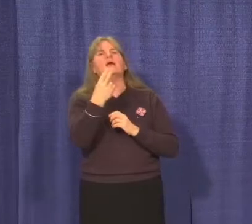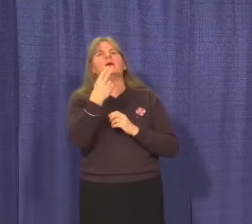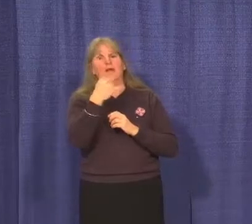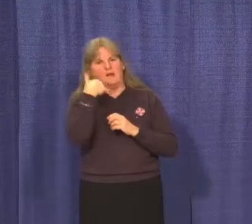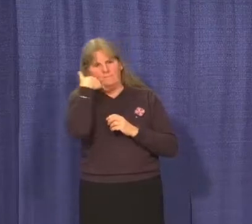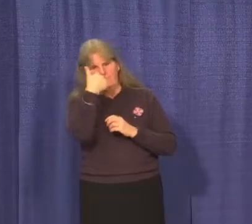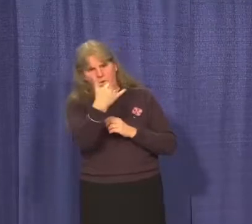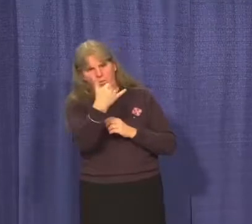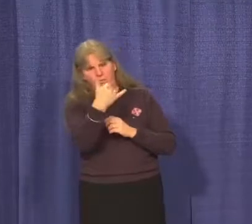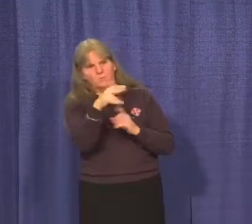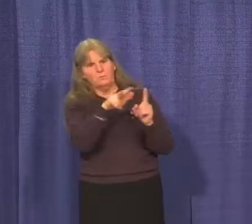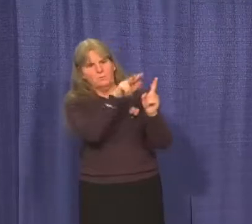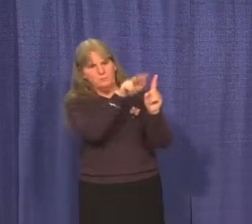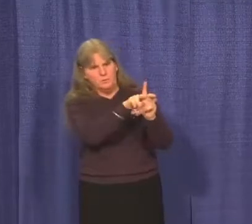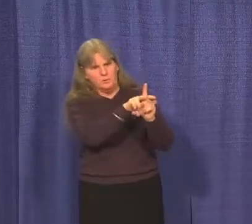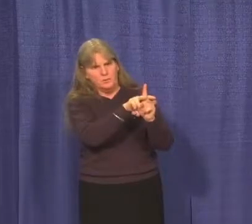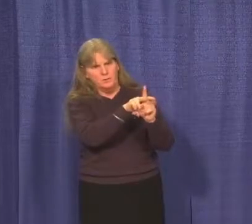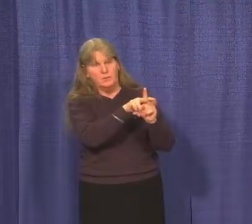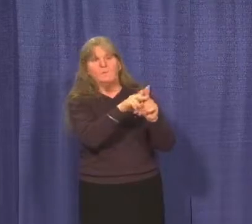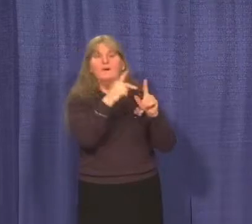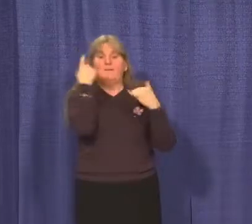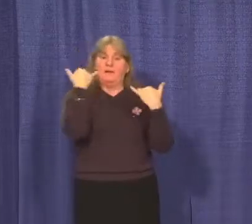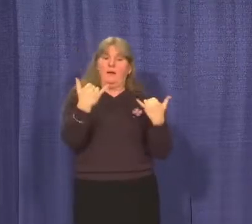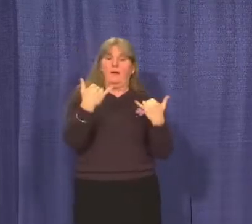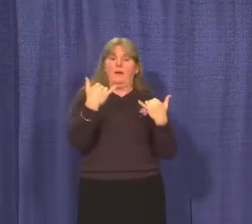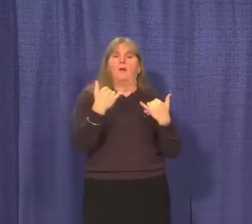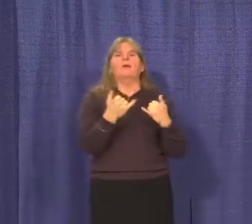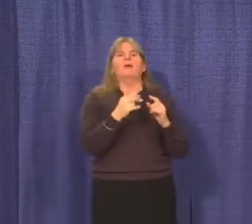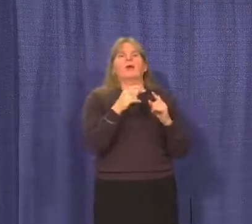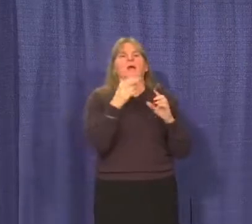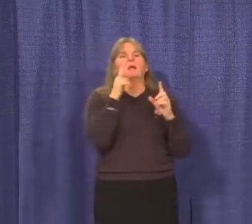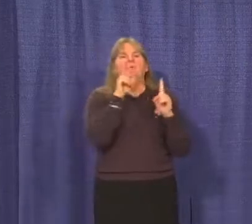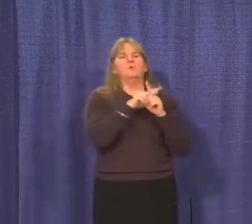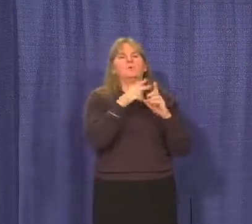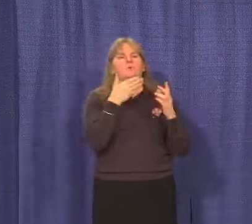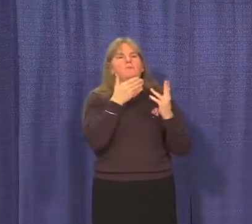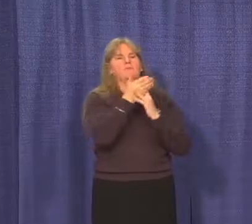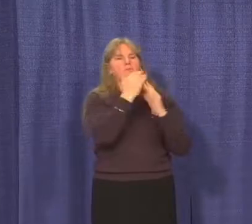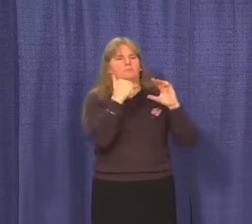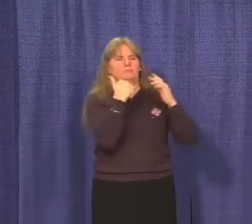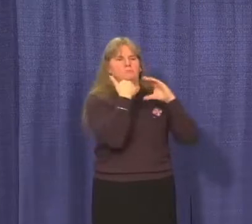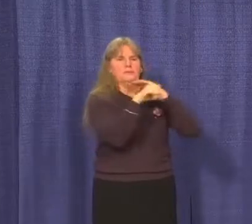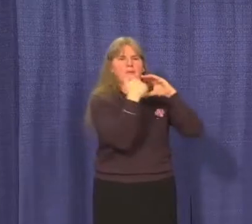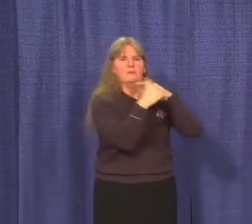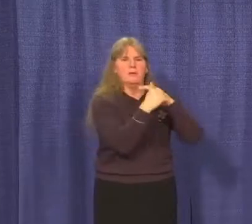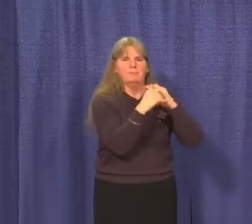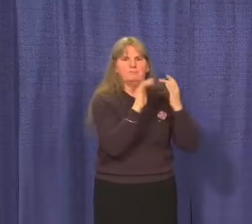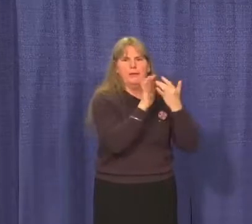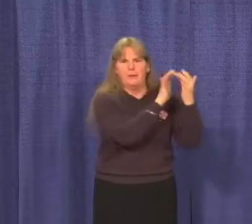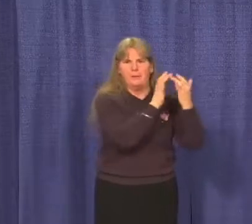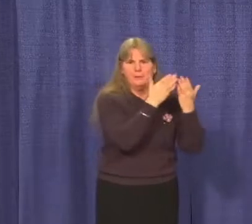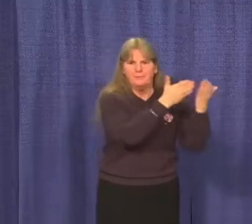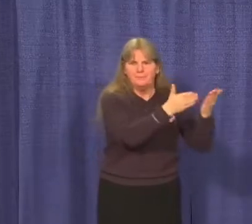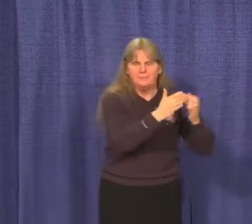Thursday that will be available.